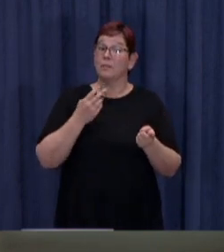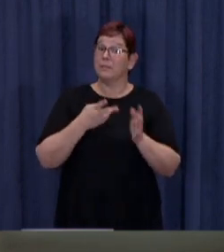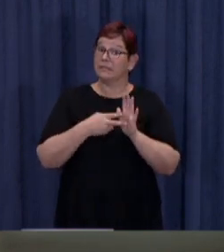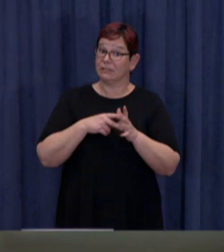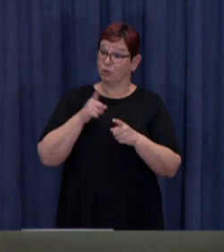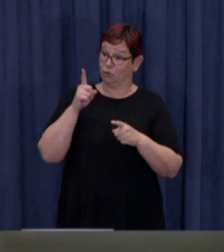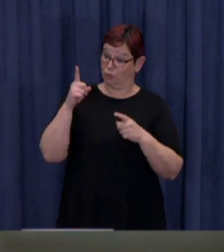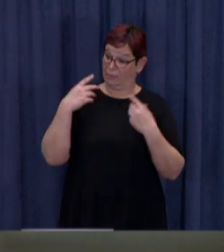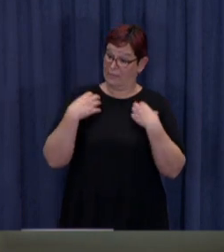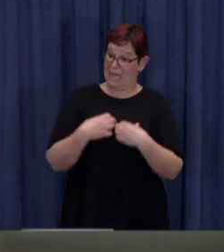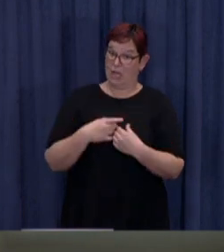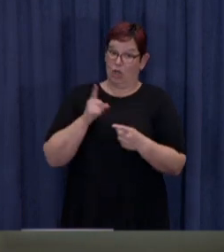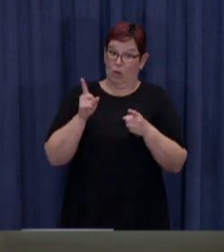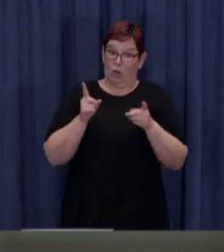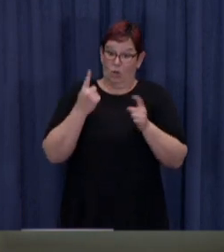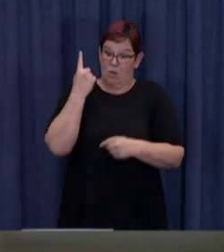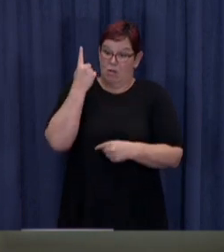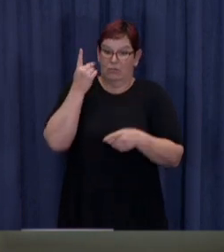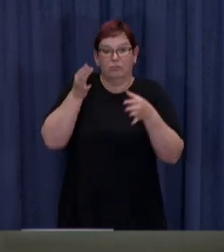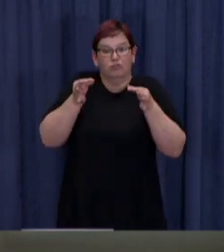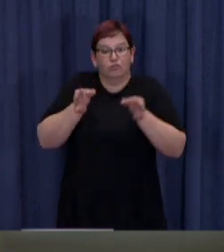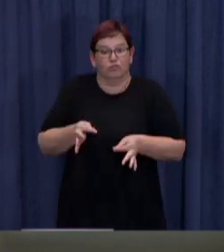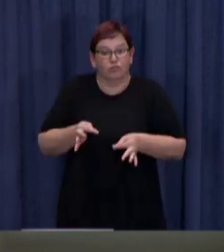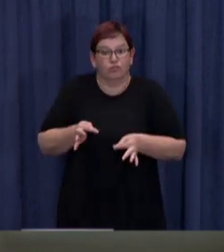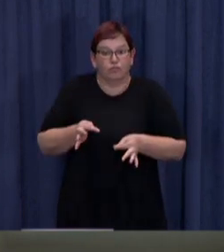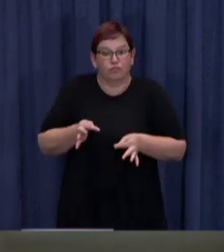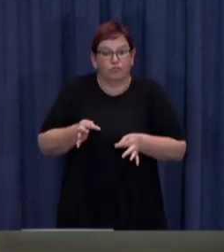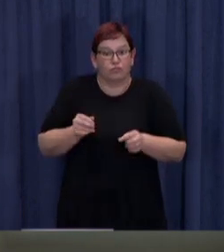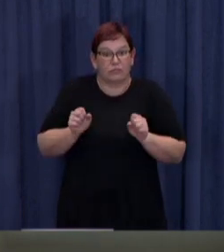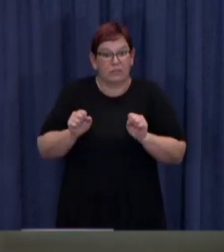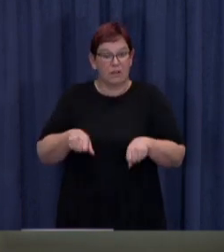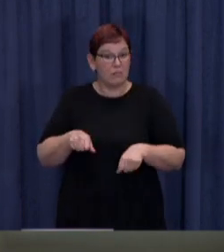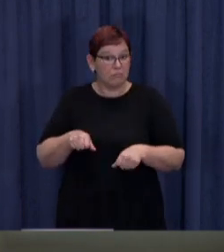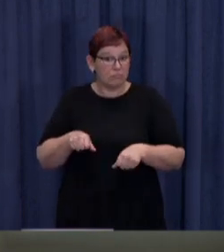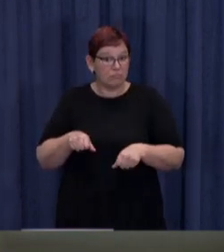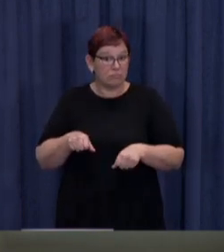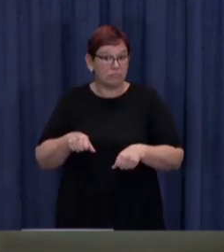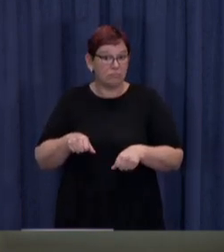moves about people in playgrounds or parks can you tell us what you intend to